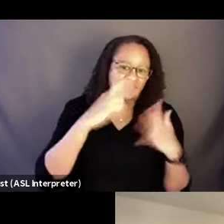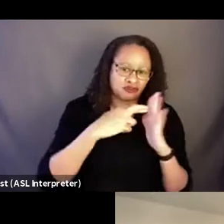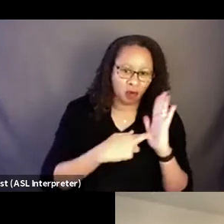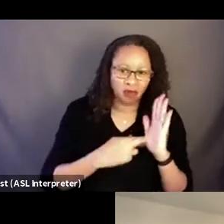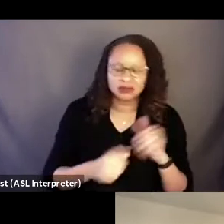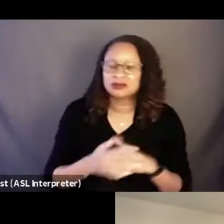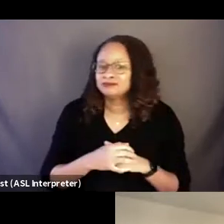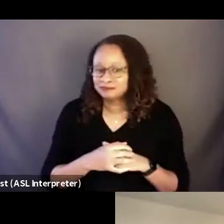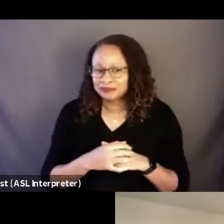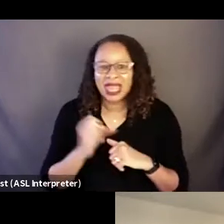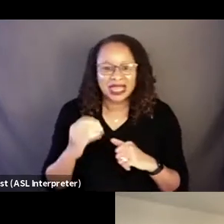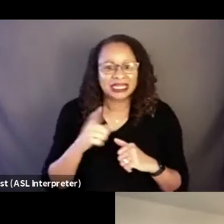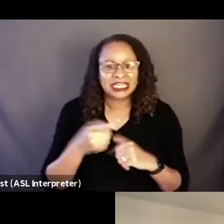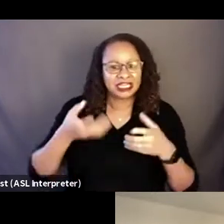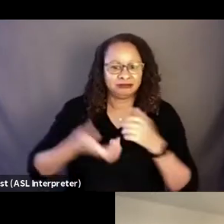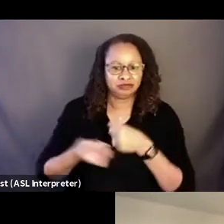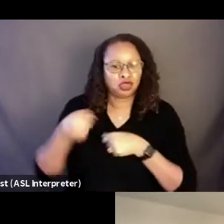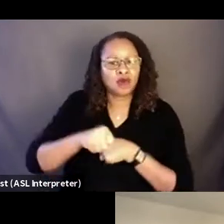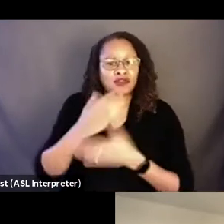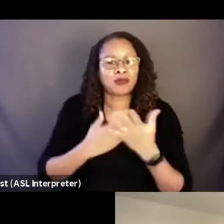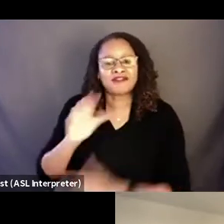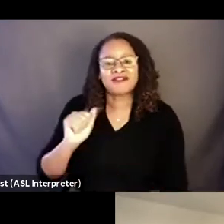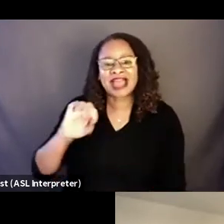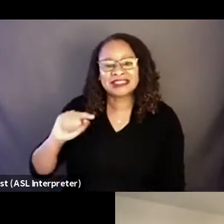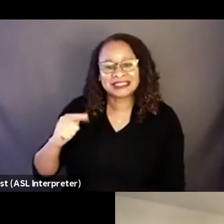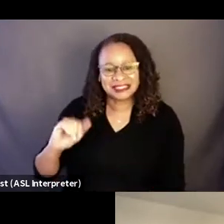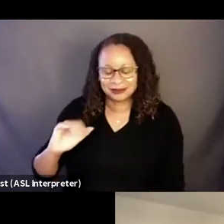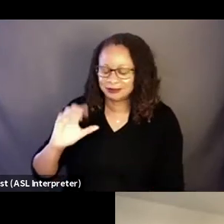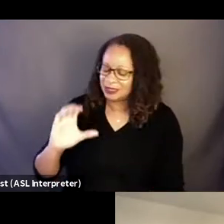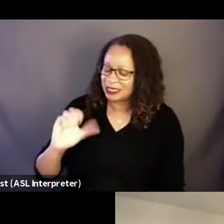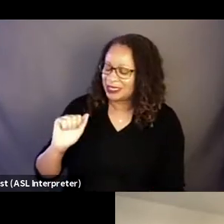And by that we meant Igor and I were scouring